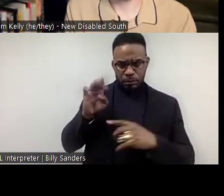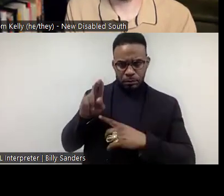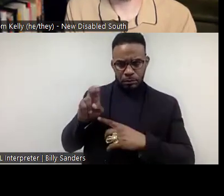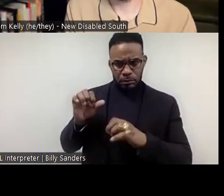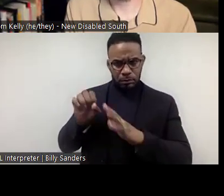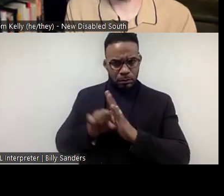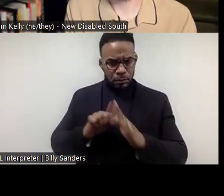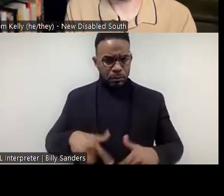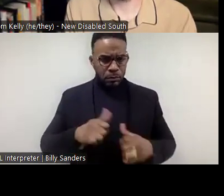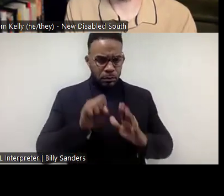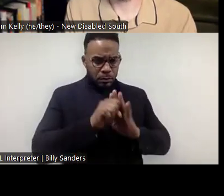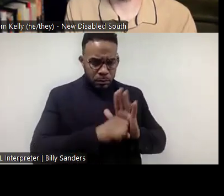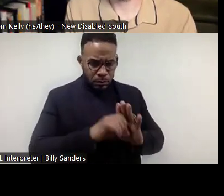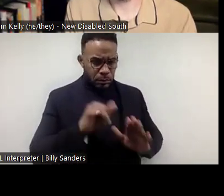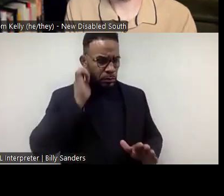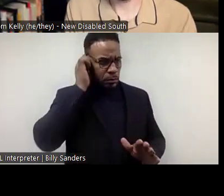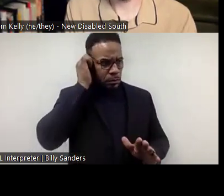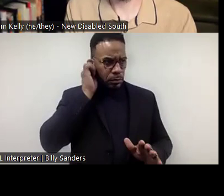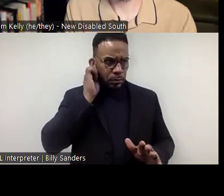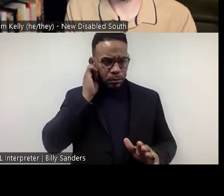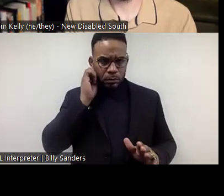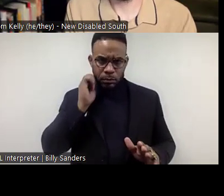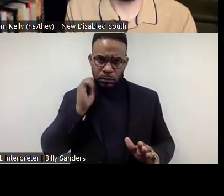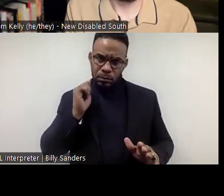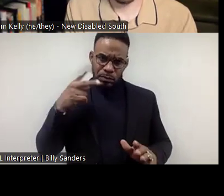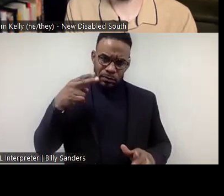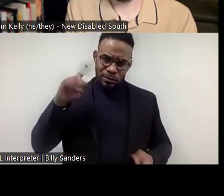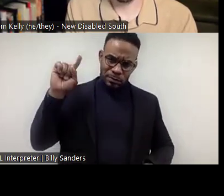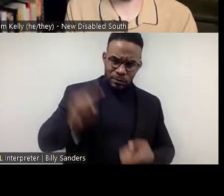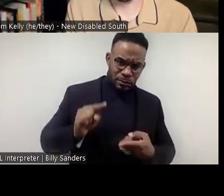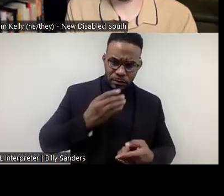you were saying, Dom, I live in a blue state, I live in a